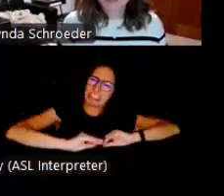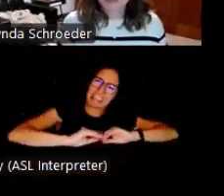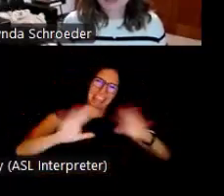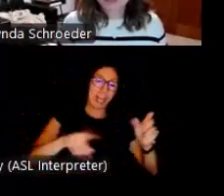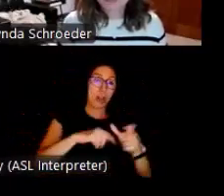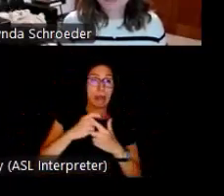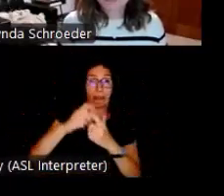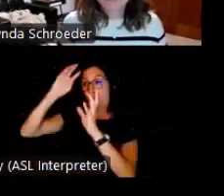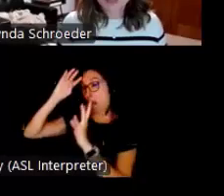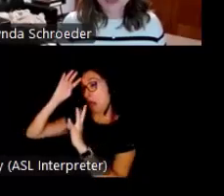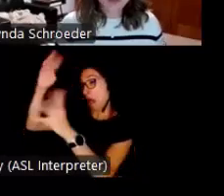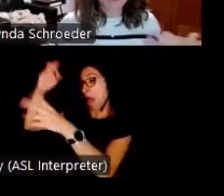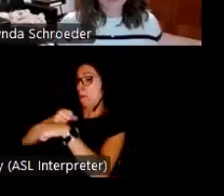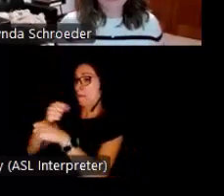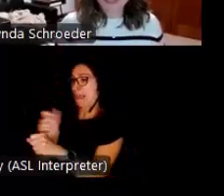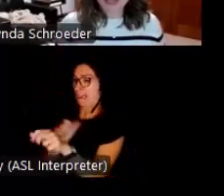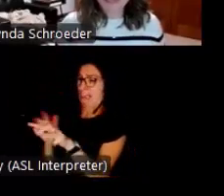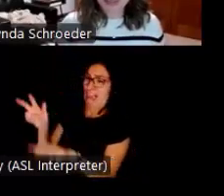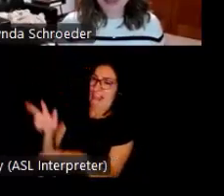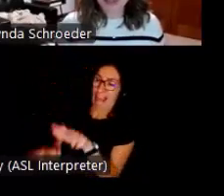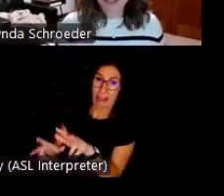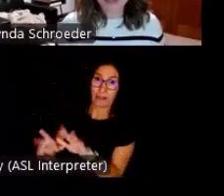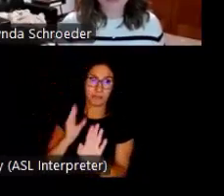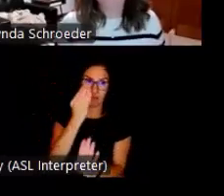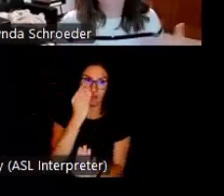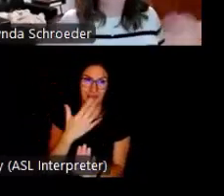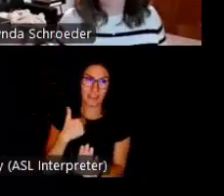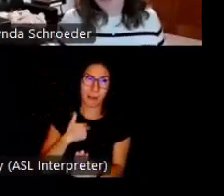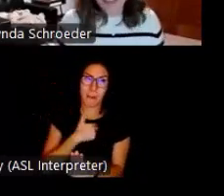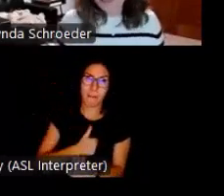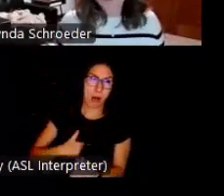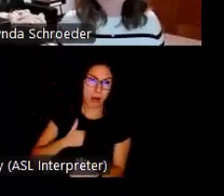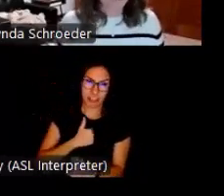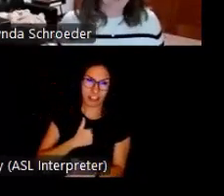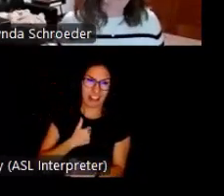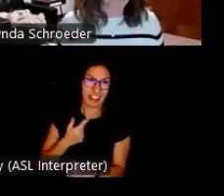and apologies for not having a better term, but-- an ugly infographic.